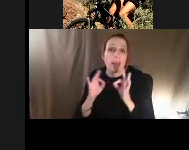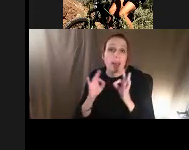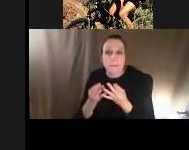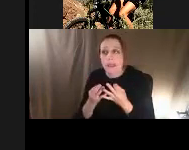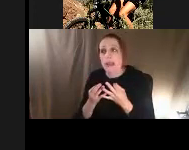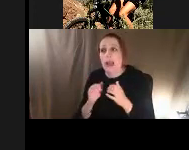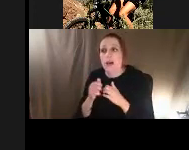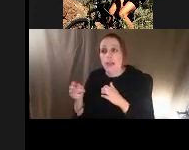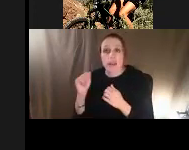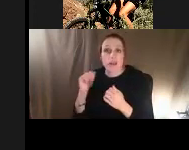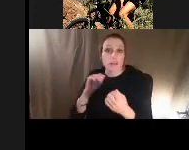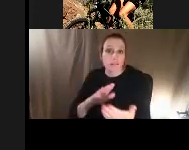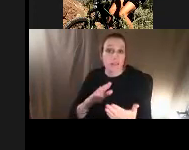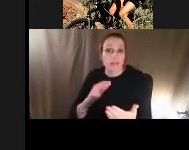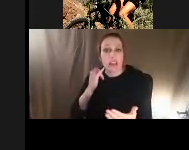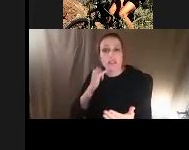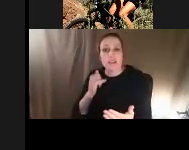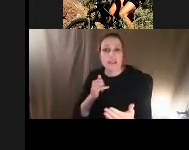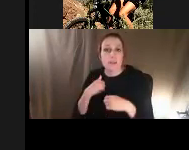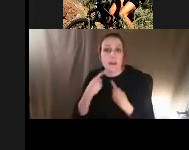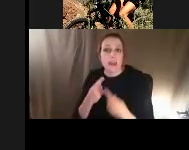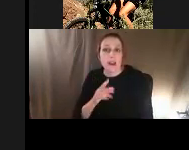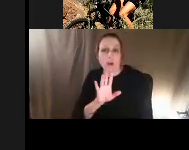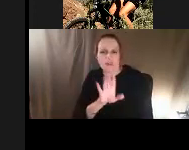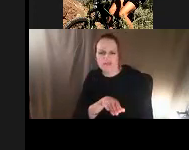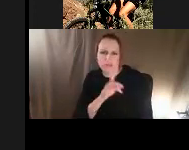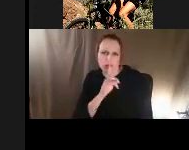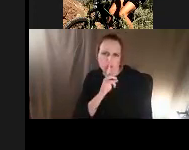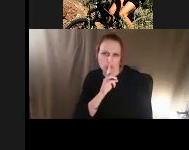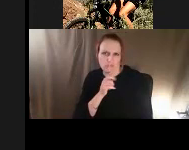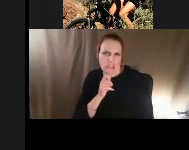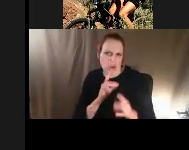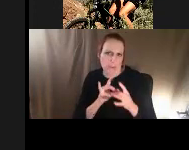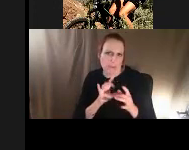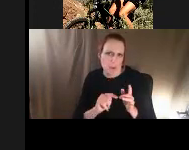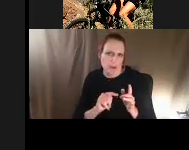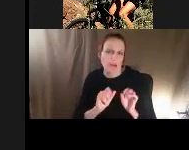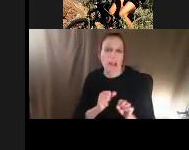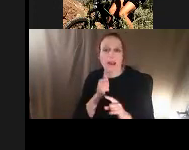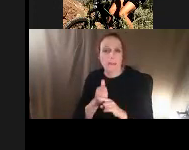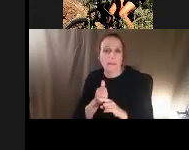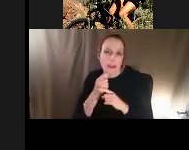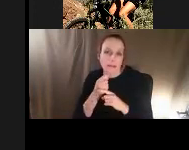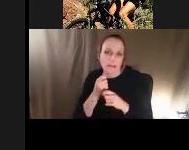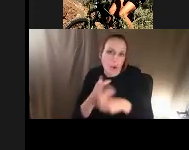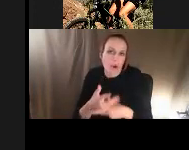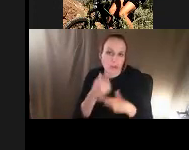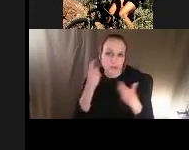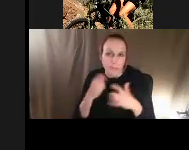can also impact that. The developmental stage of the individual at the time